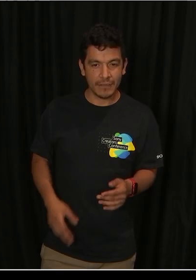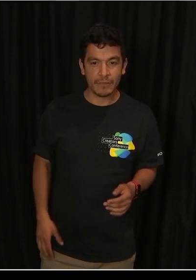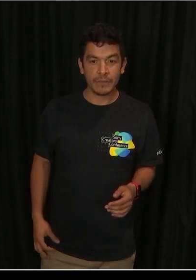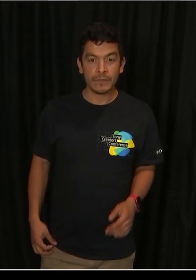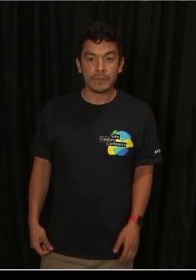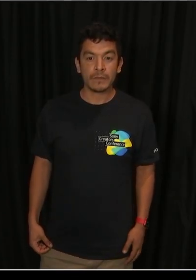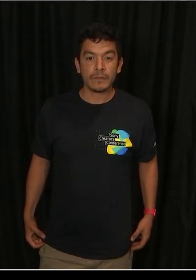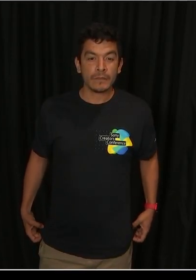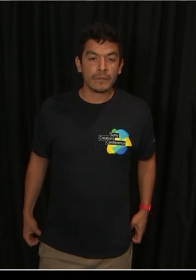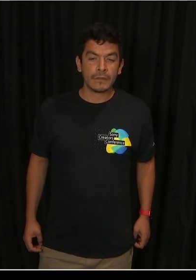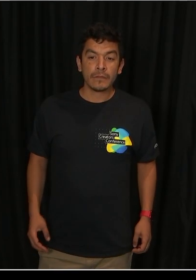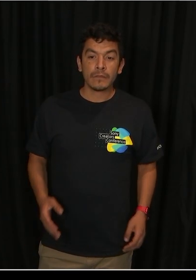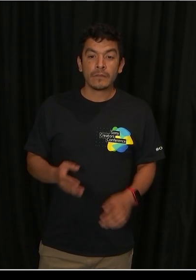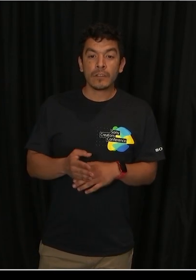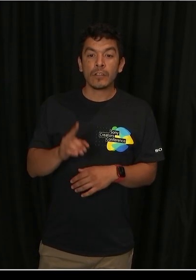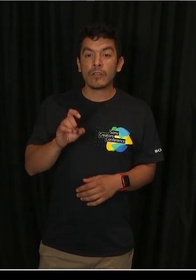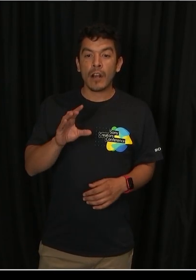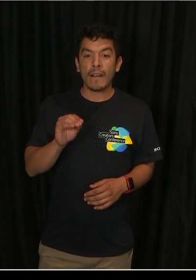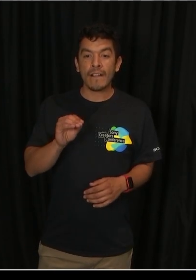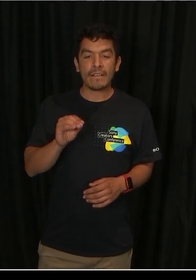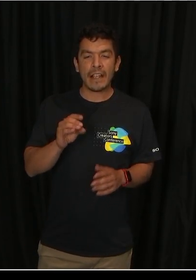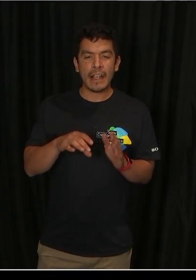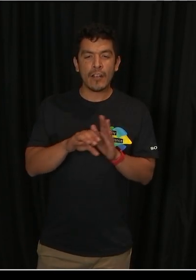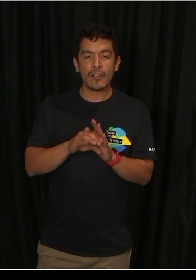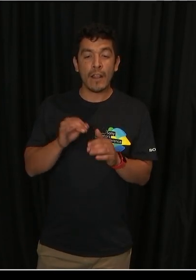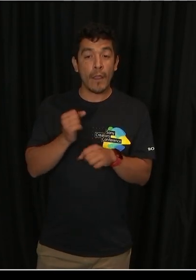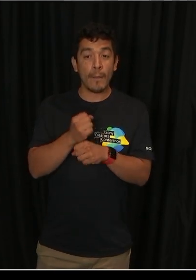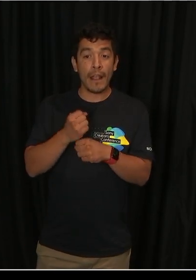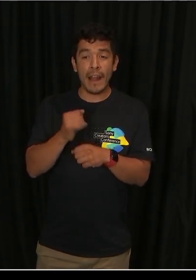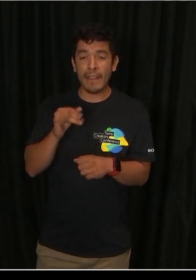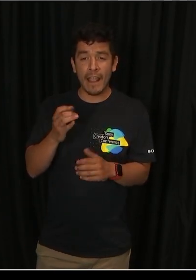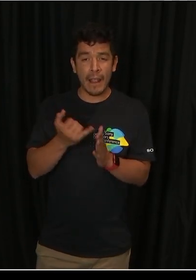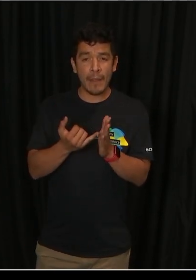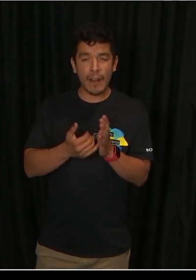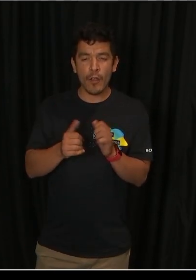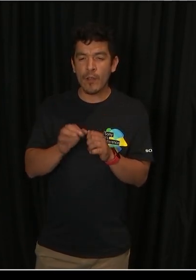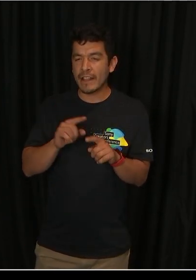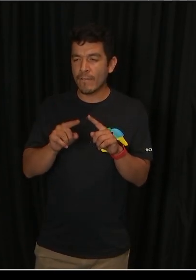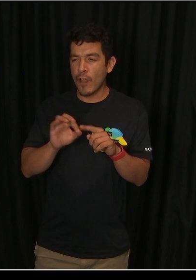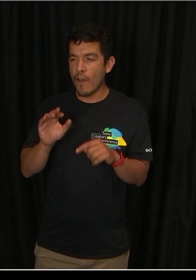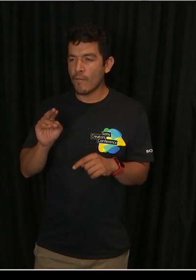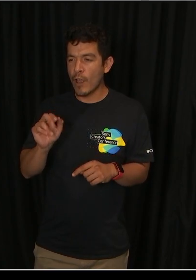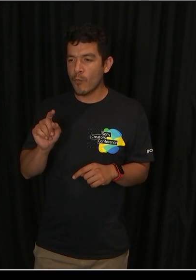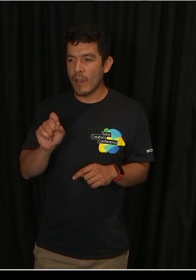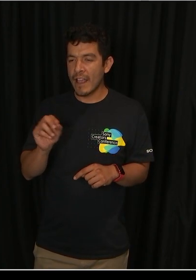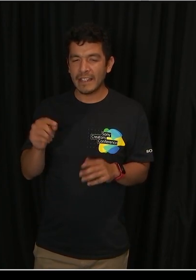Over 150 Spider characters were made that could be animated with varying frame rates and rendered with specific visual styles.